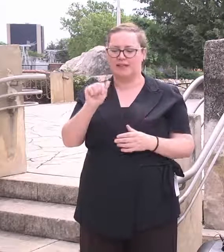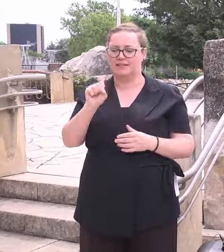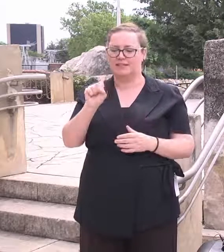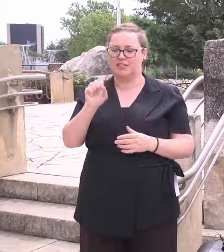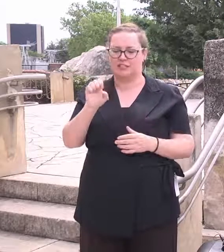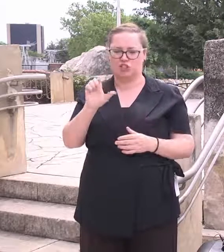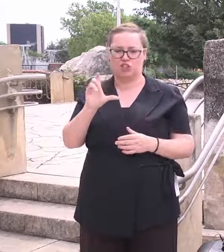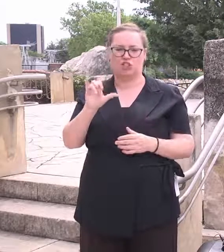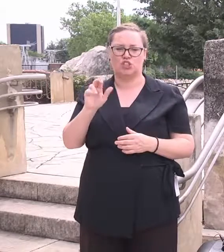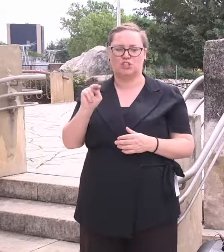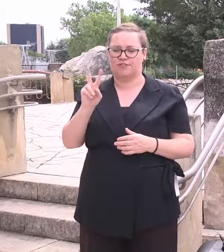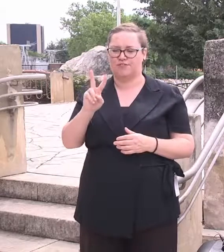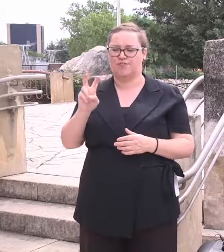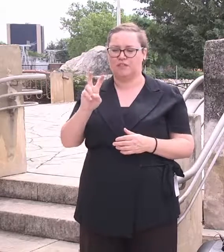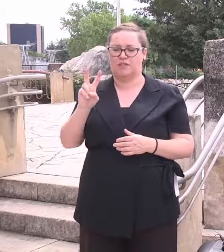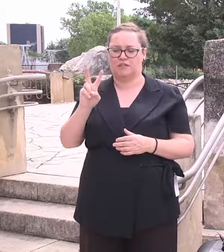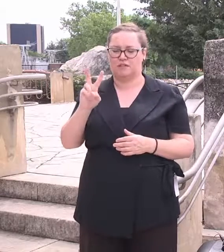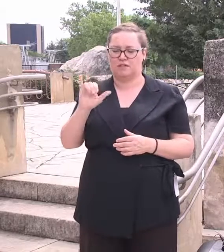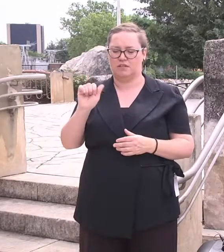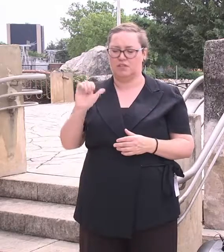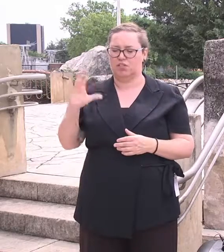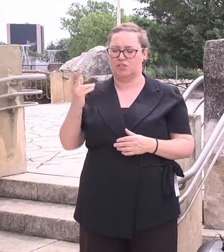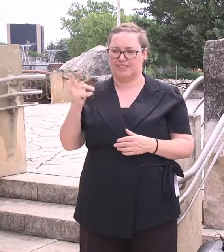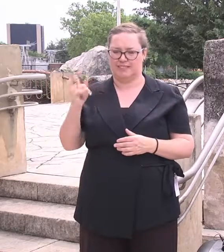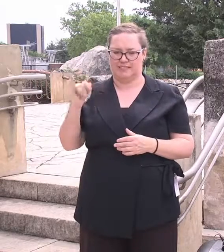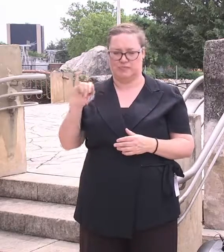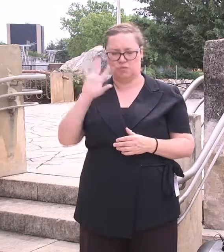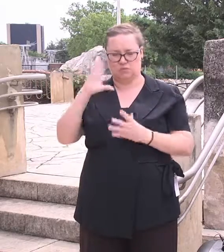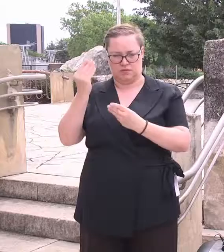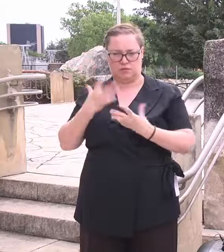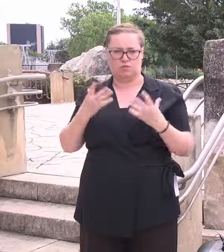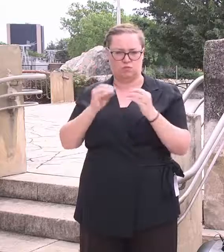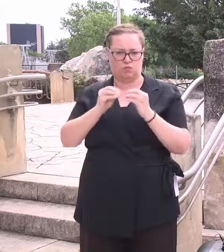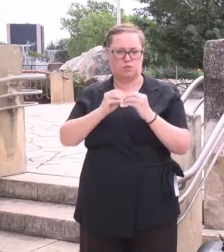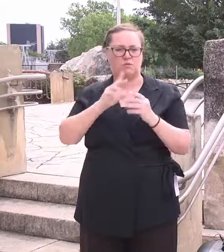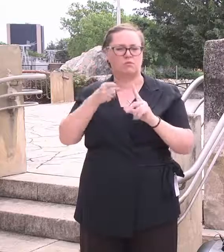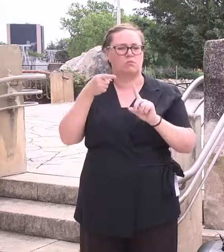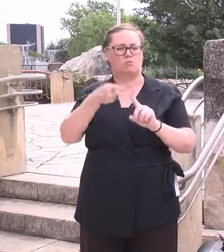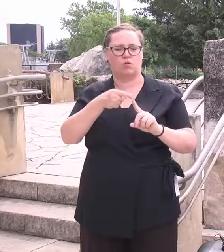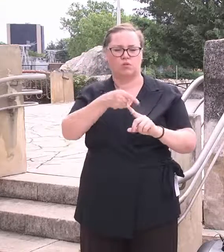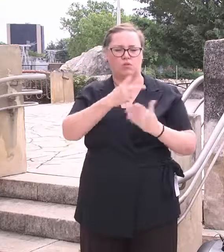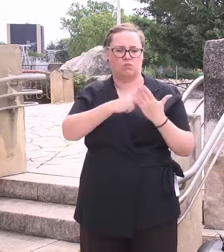that but it's a basic knowledge of first aid and life-saving measures which can be crucial